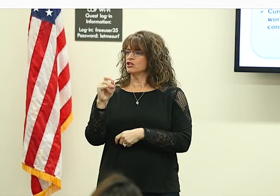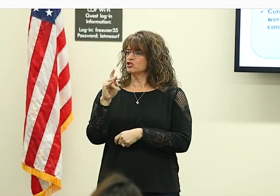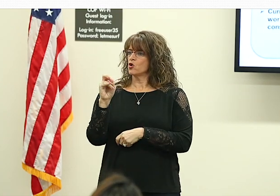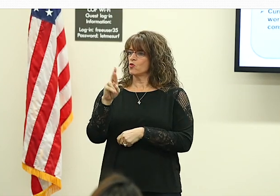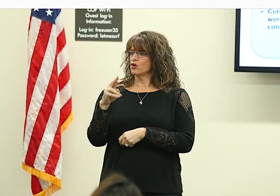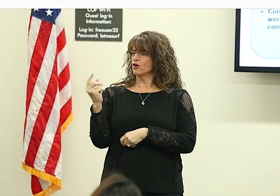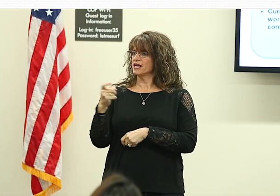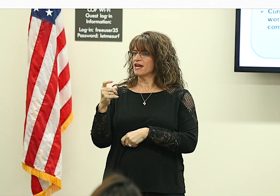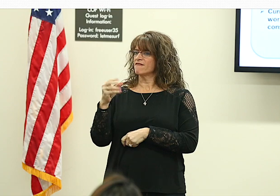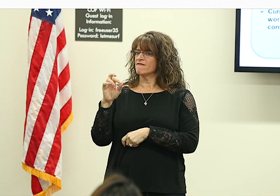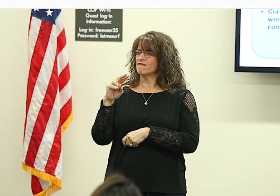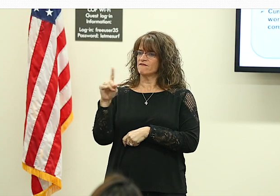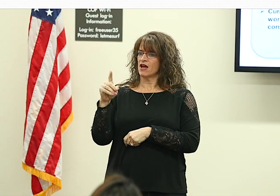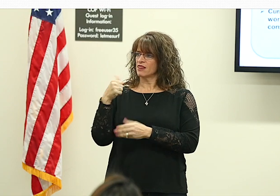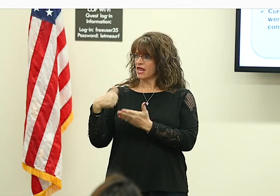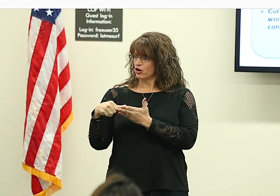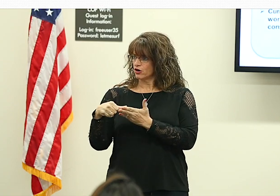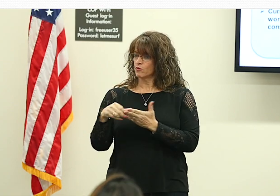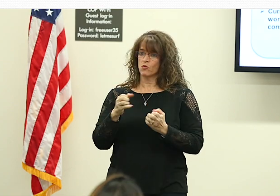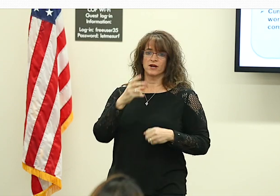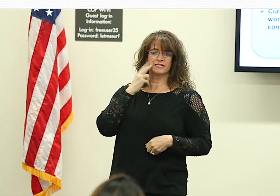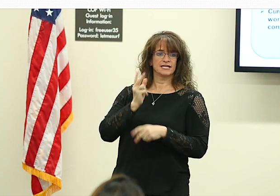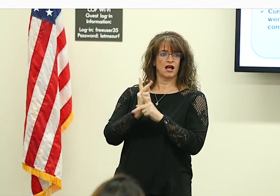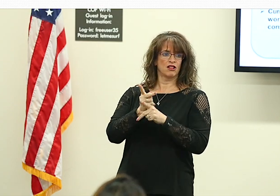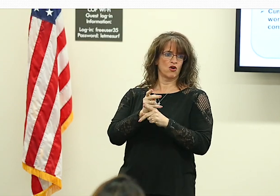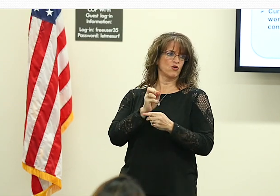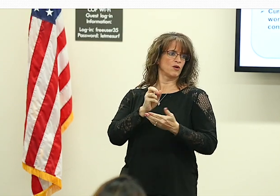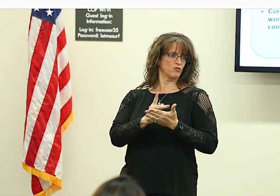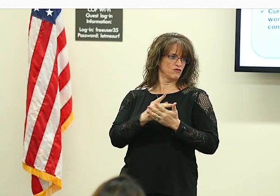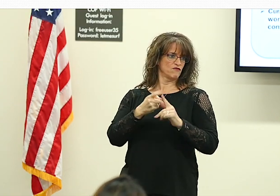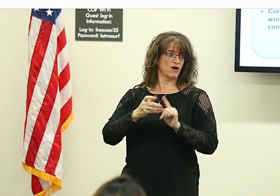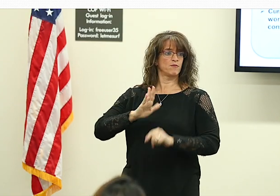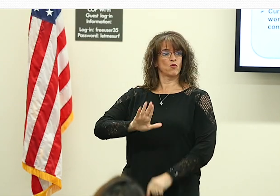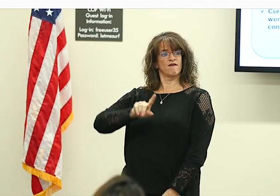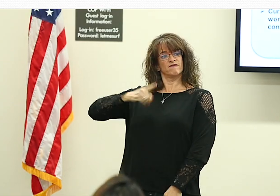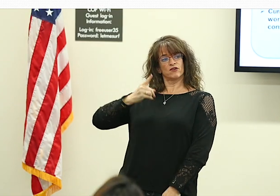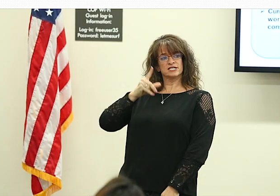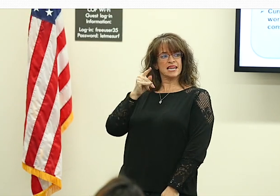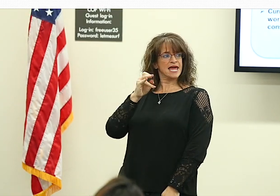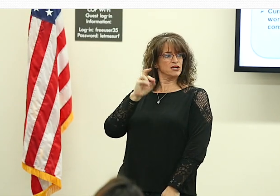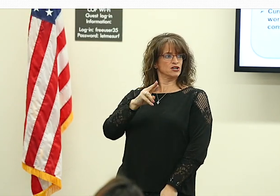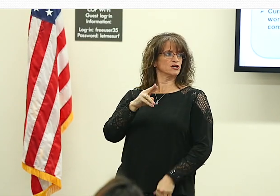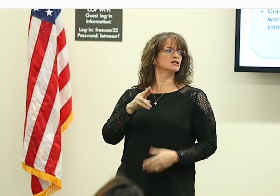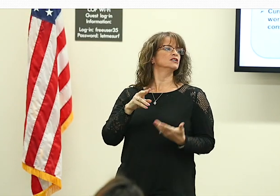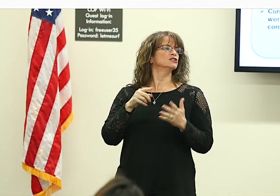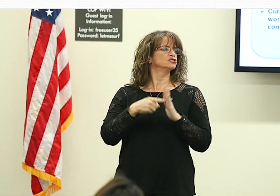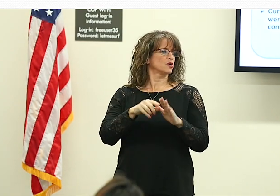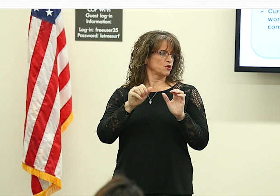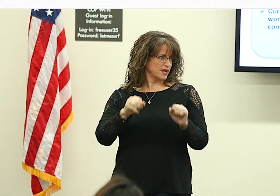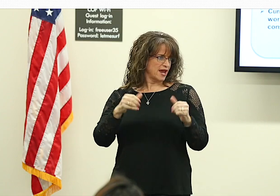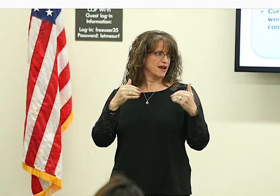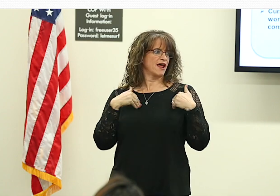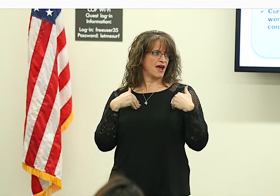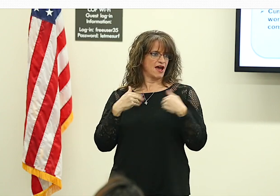We also wanna go ahead and see a loan approval letter from your first lender. Showing that you can get a loan for the amount of the home.